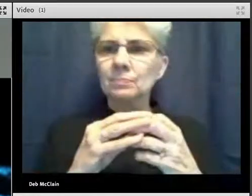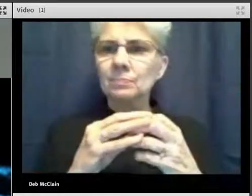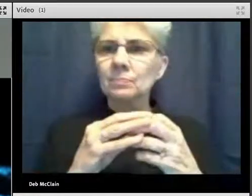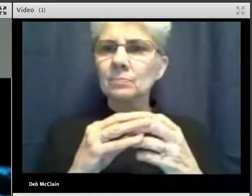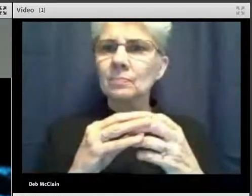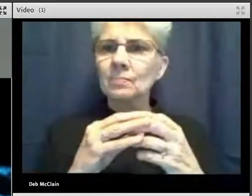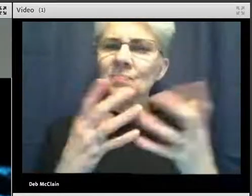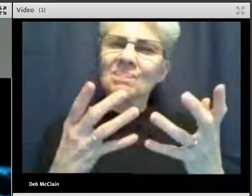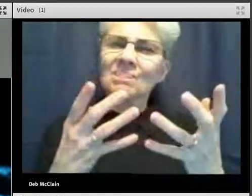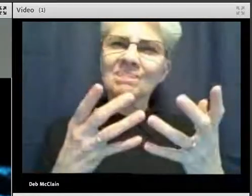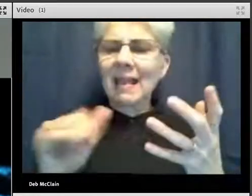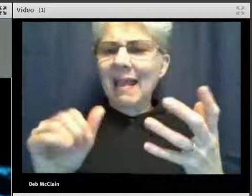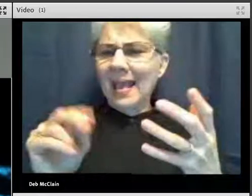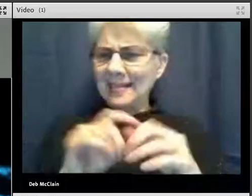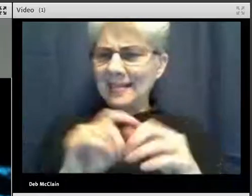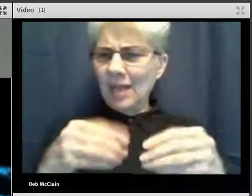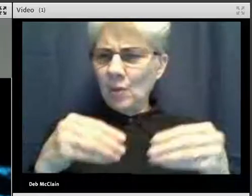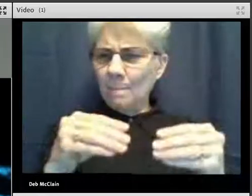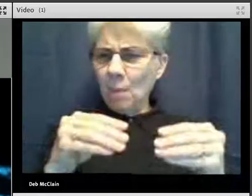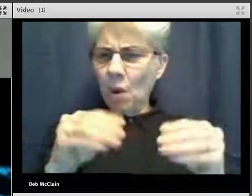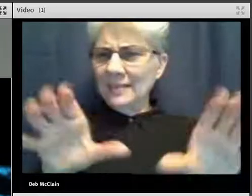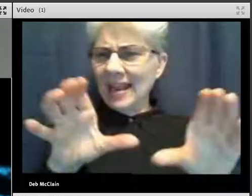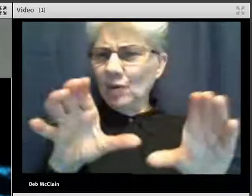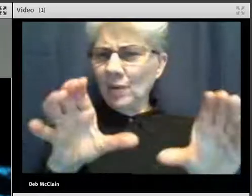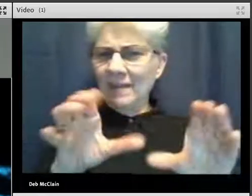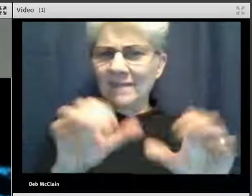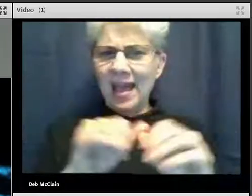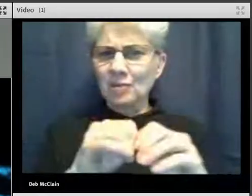Ann says, "How do you mark it as decorative if it's going to go that way?"